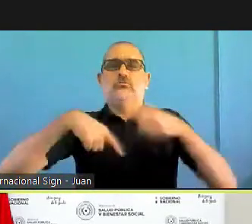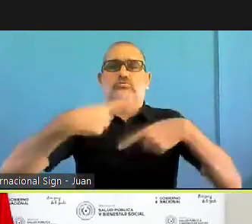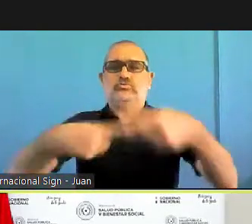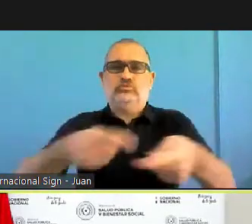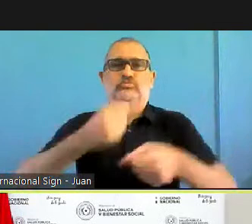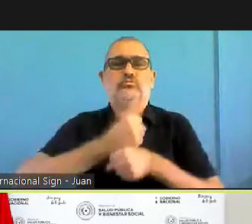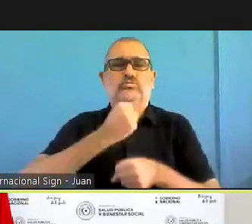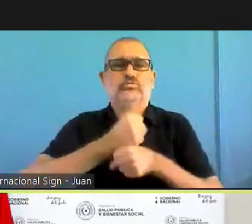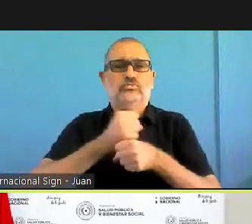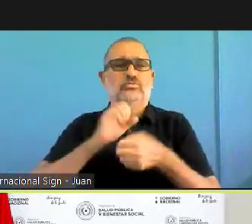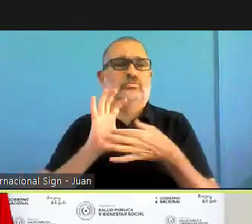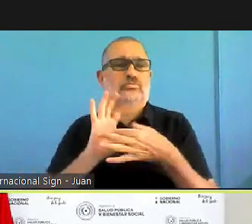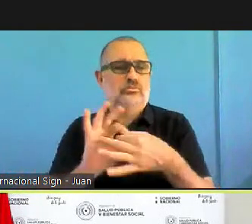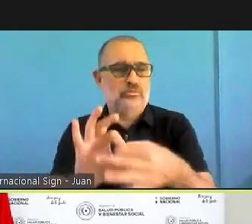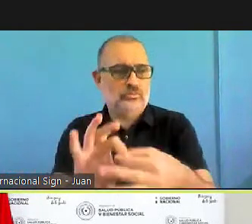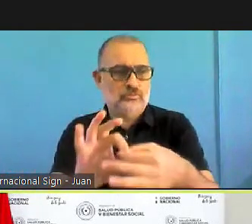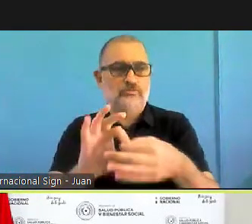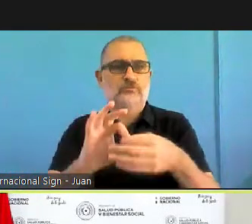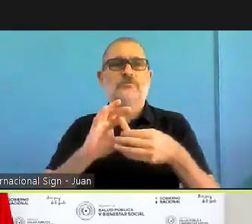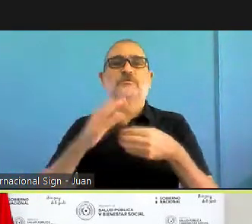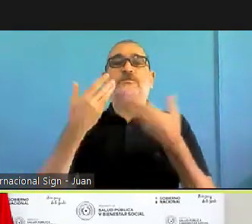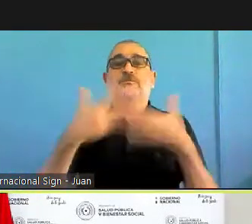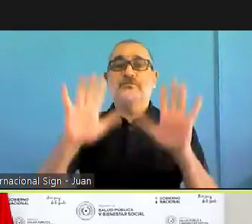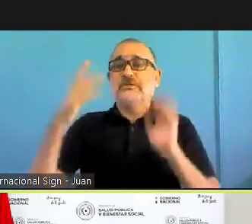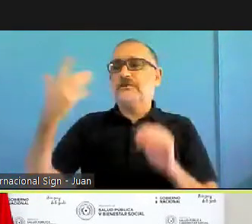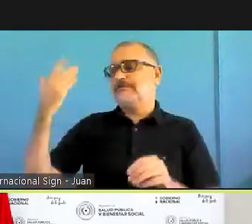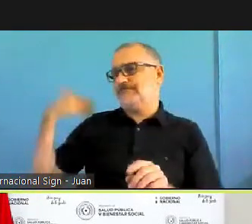I guess we went too far. You can go back.